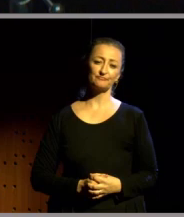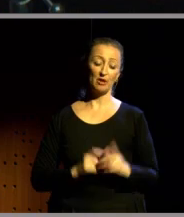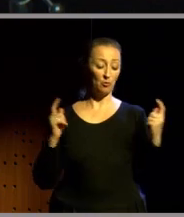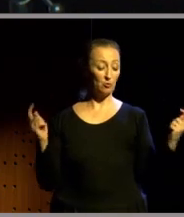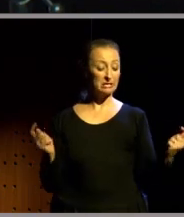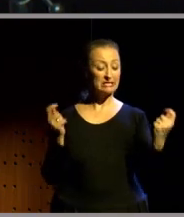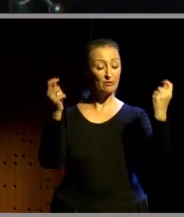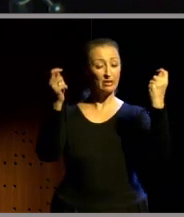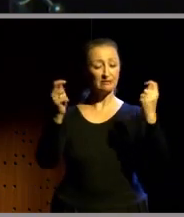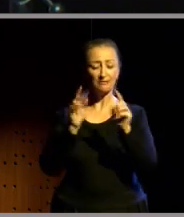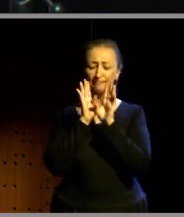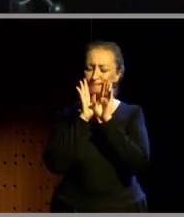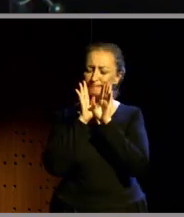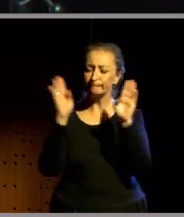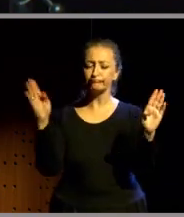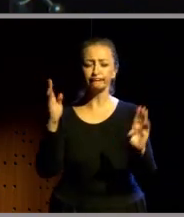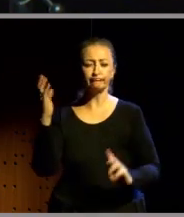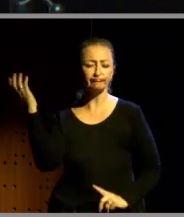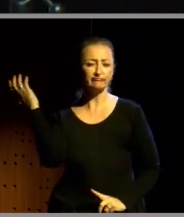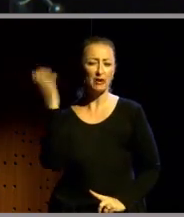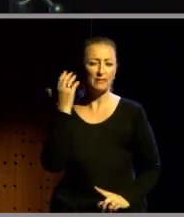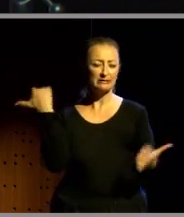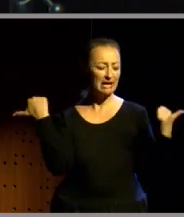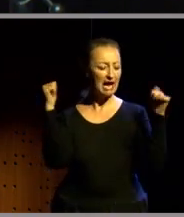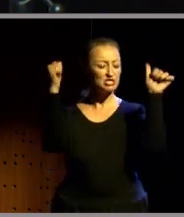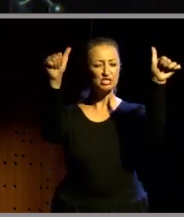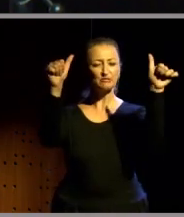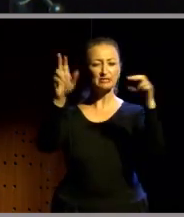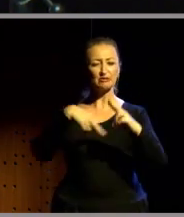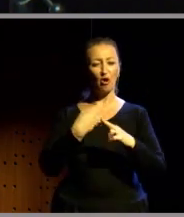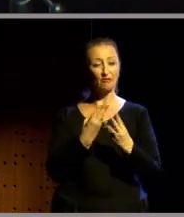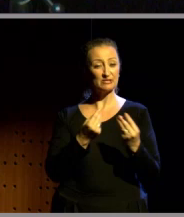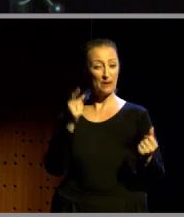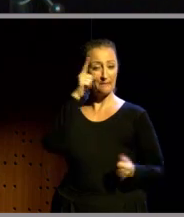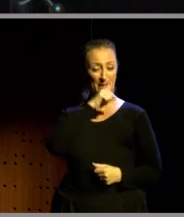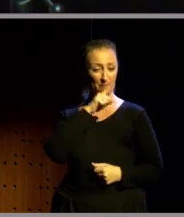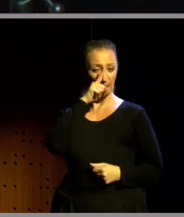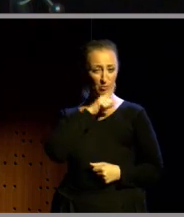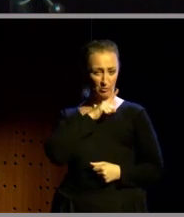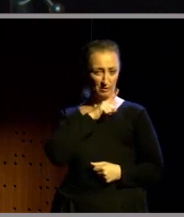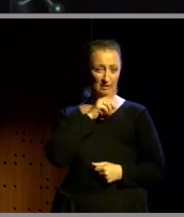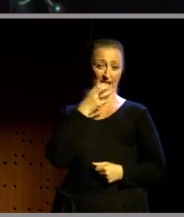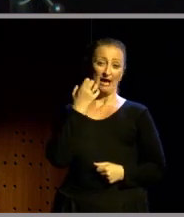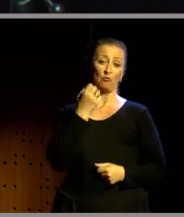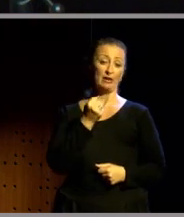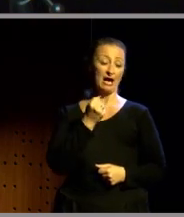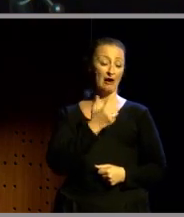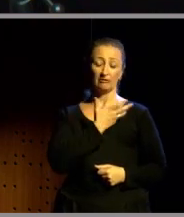achievements of our award recipients and we have exceptional event evening planned.